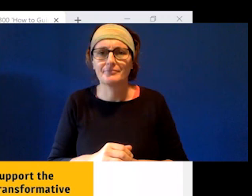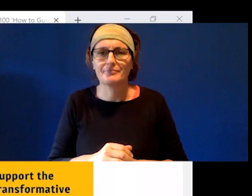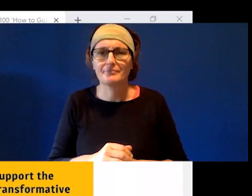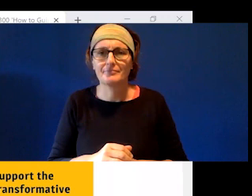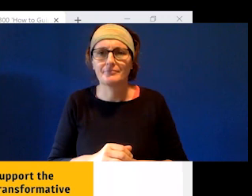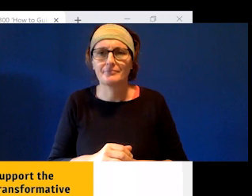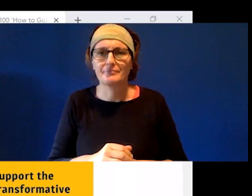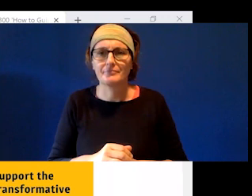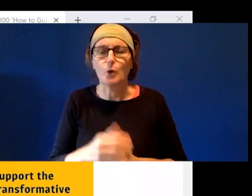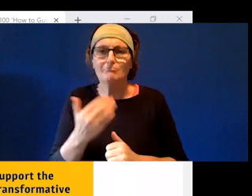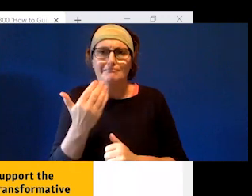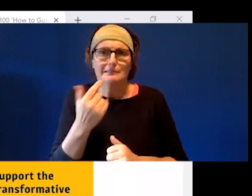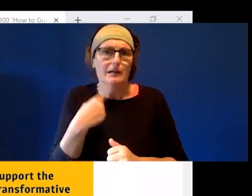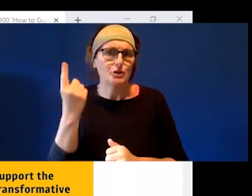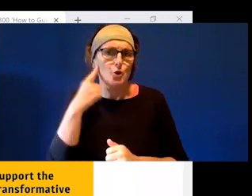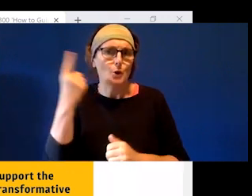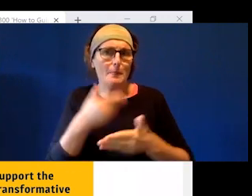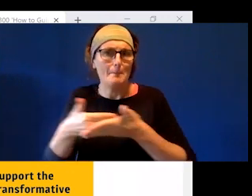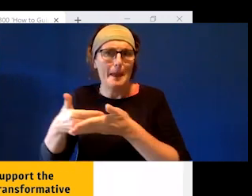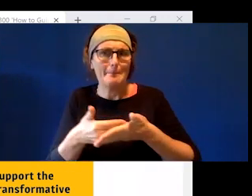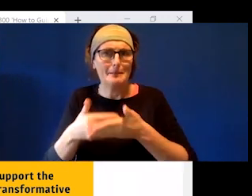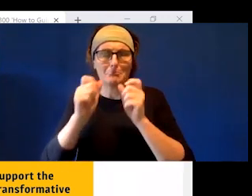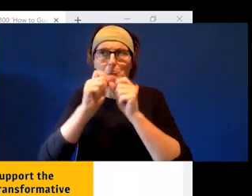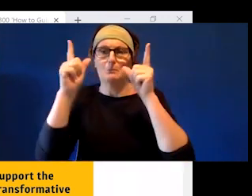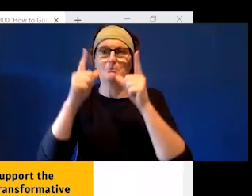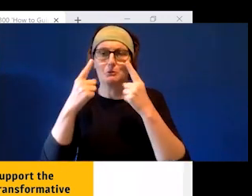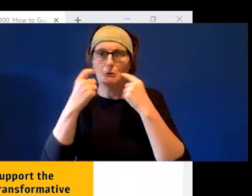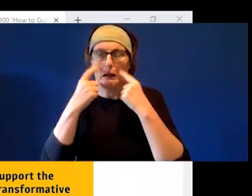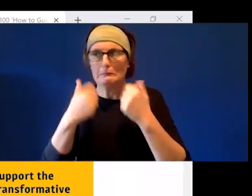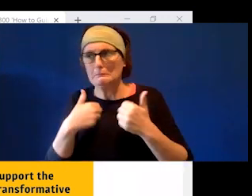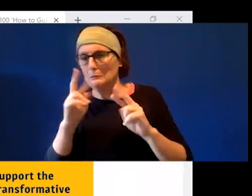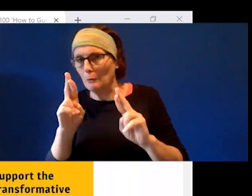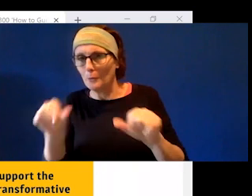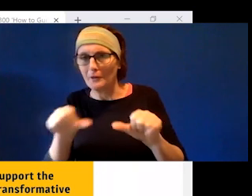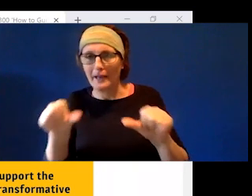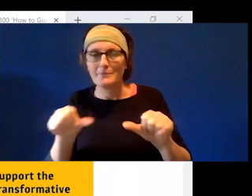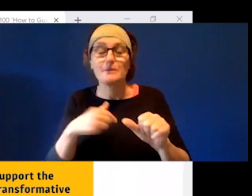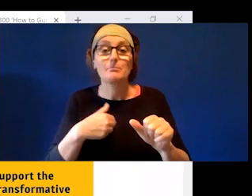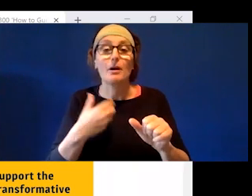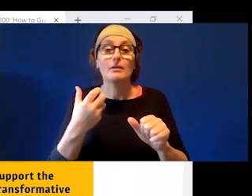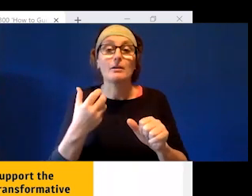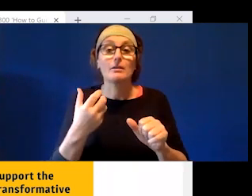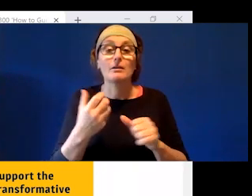baby woke up We will see how we go. With a whole series of big